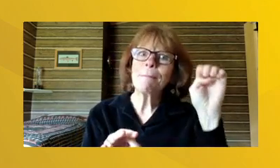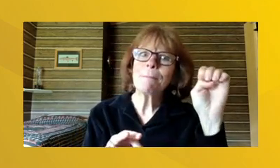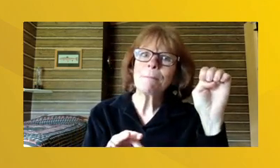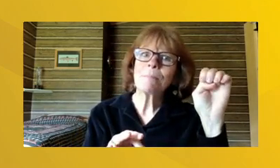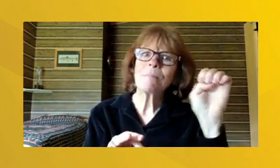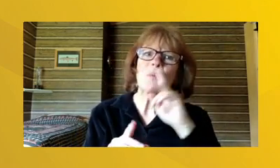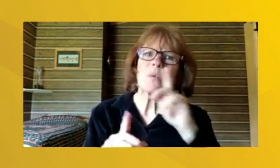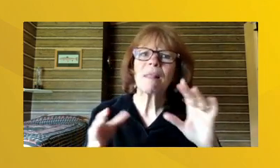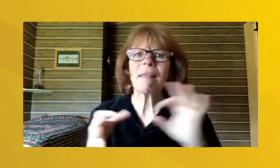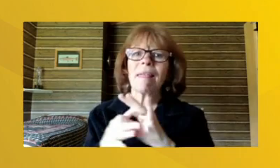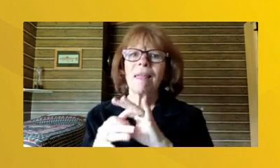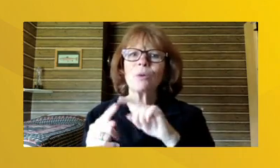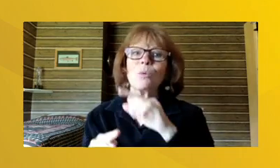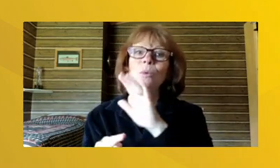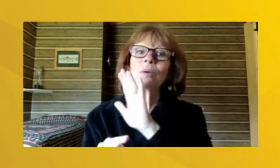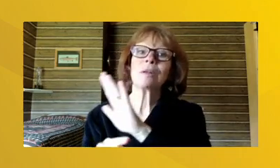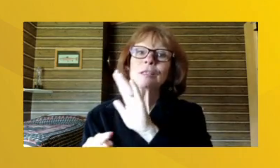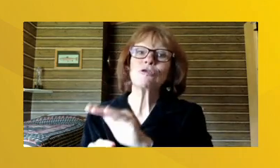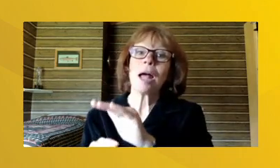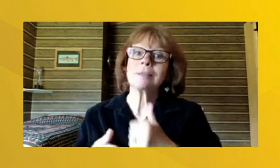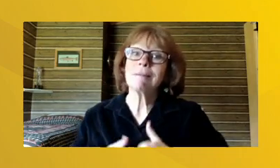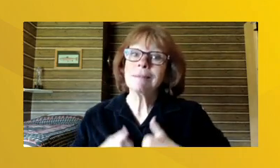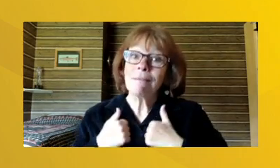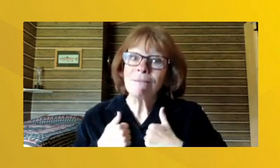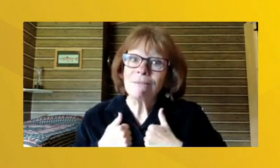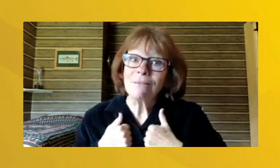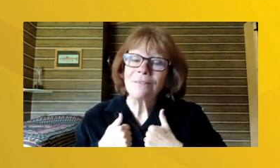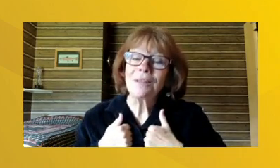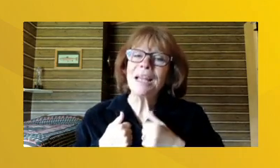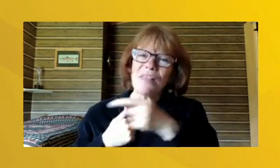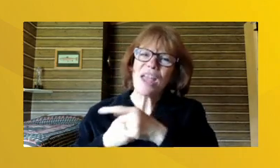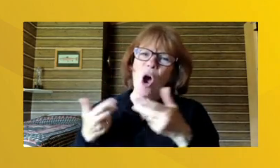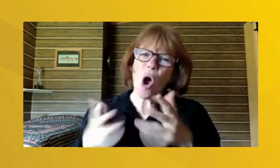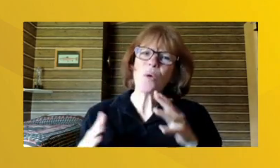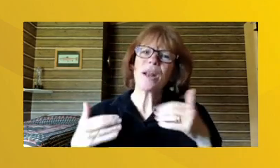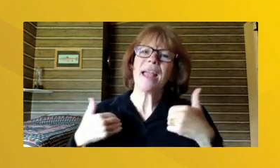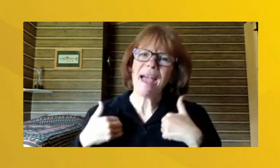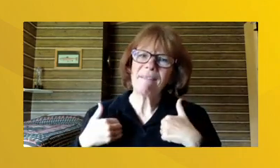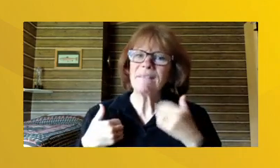And it's something that a child already has personal experience with.